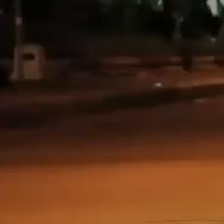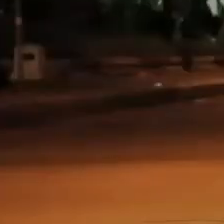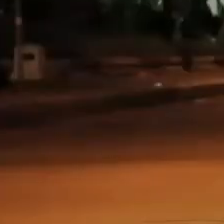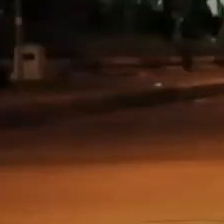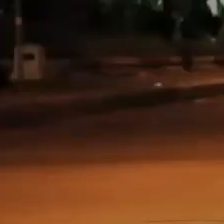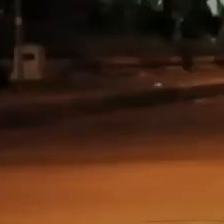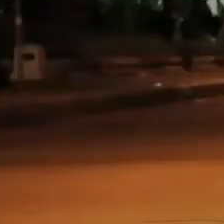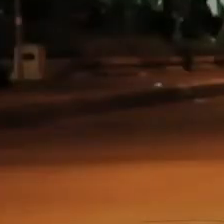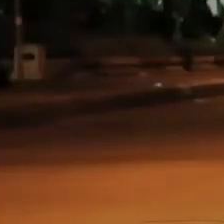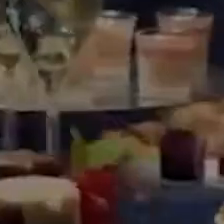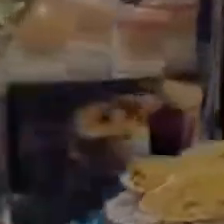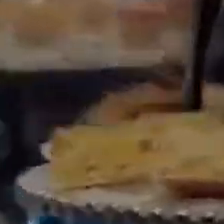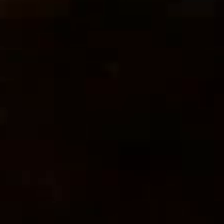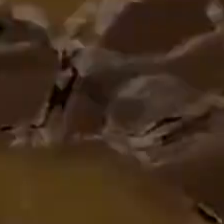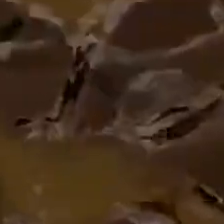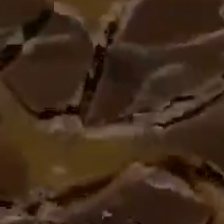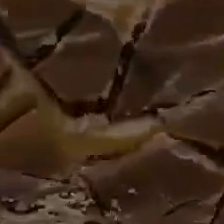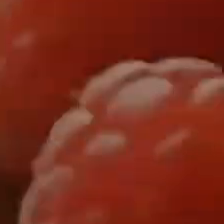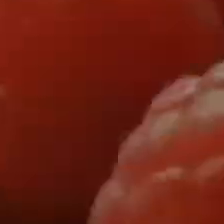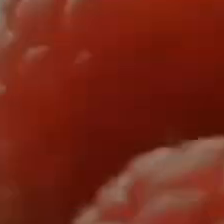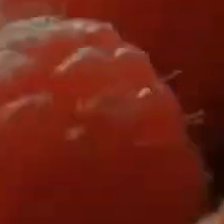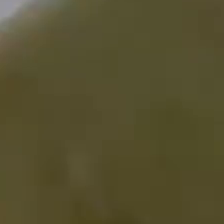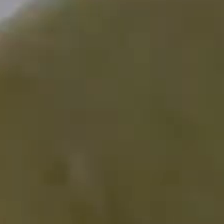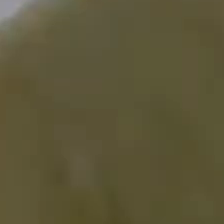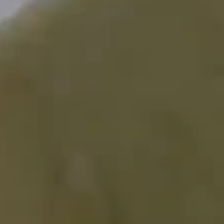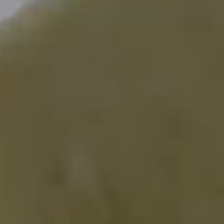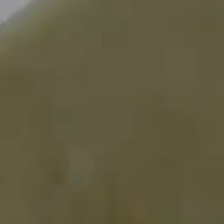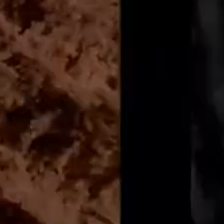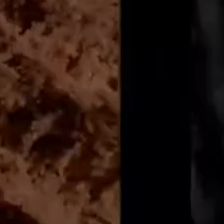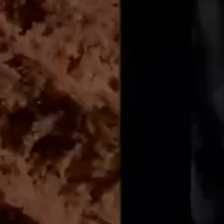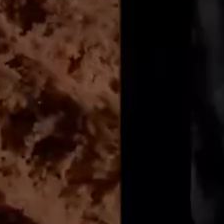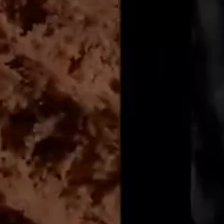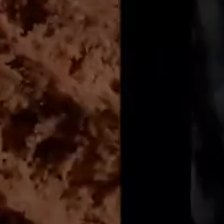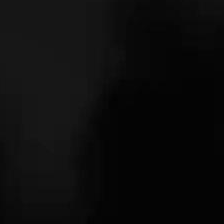[street noise] [cars honking] [background voice] But with it, it's healthy, it's called-